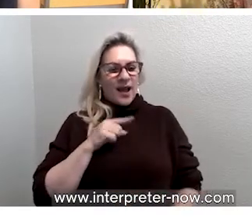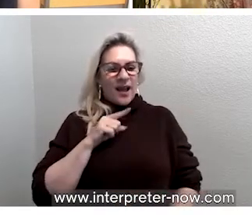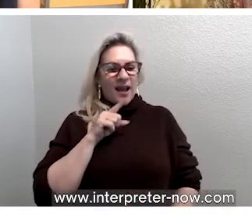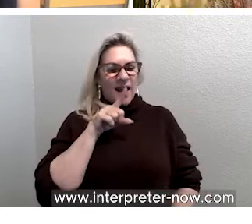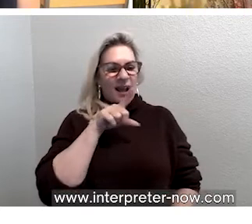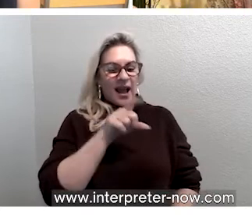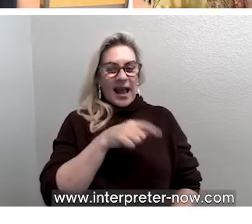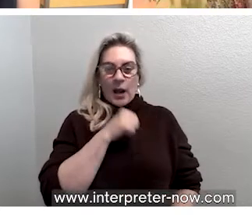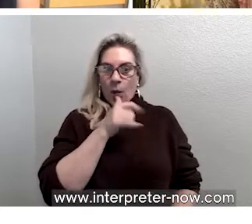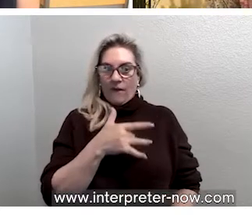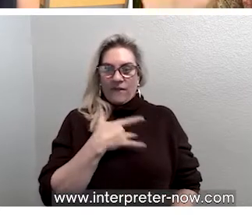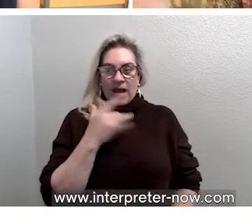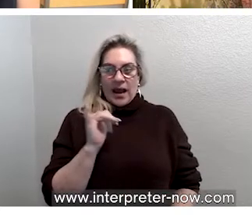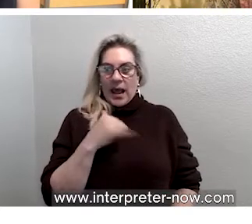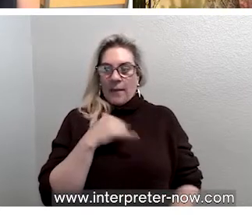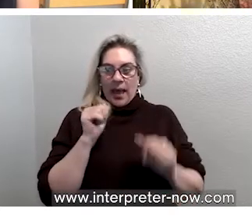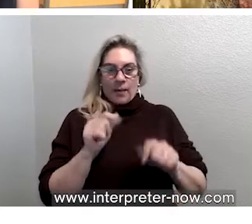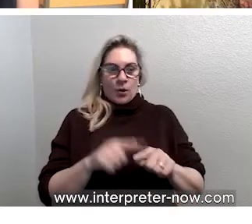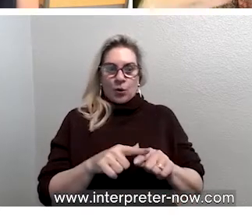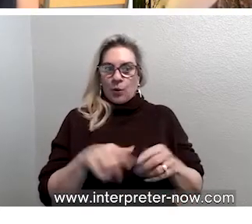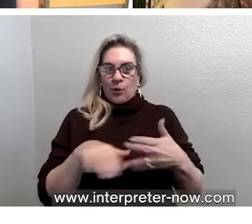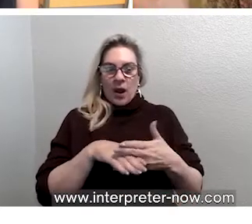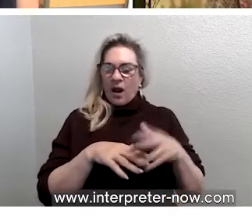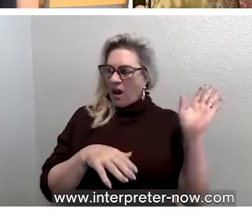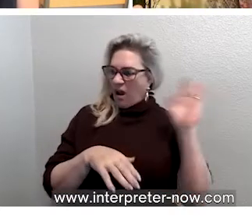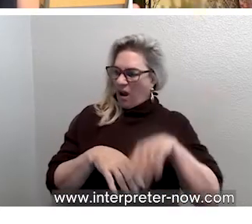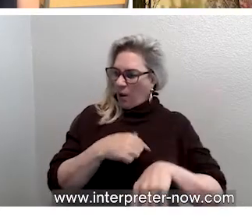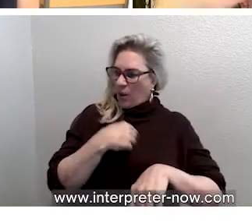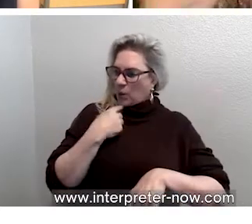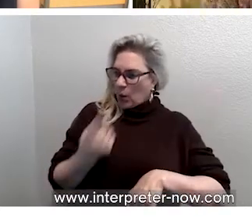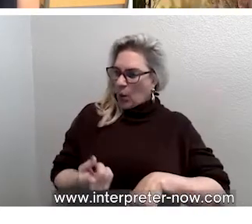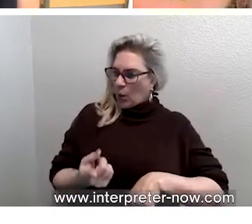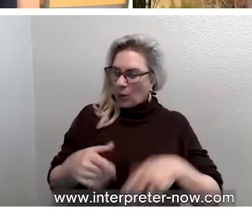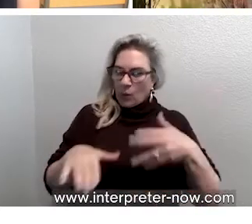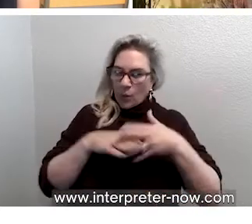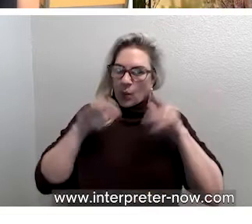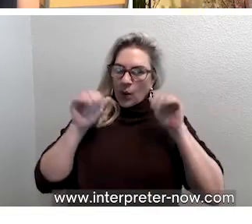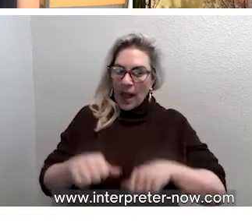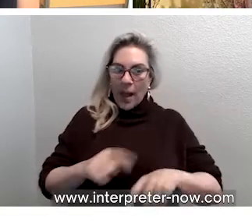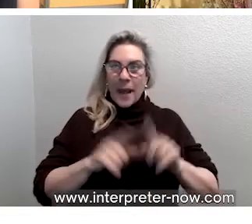don't feel like I can do a break." So they're like, "What? We've told you can so explicitly." They told me. Well, yeah, but literally no one does.